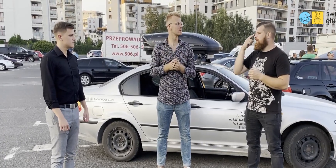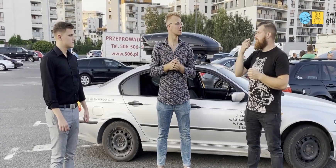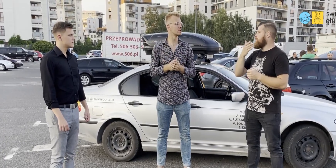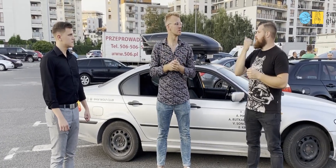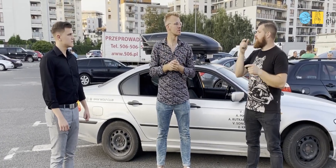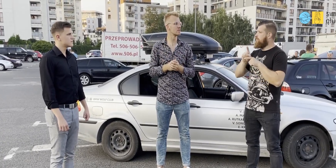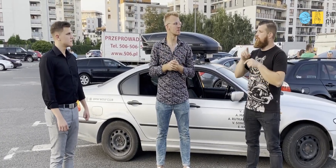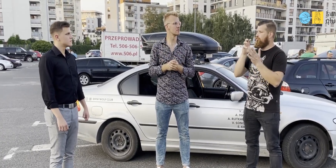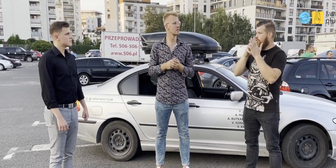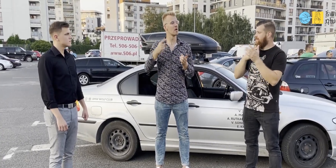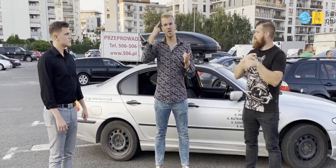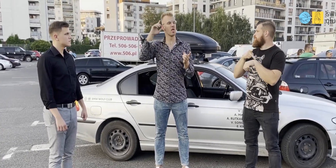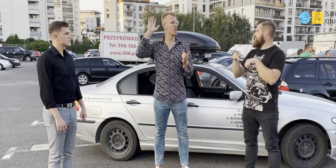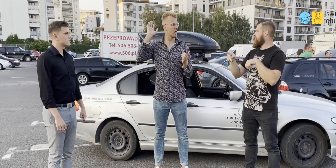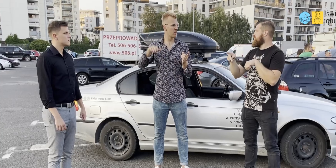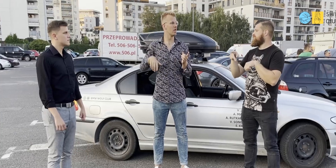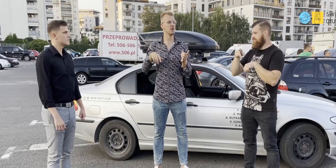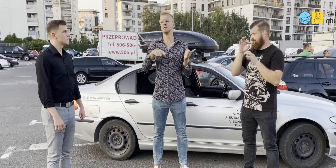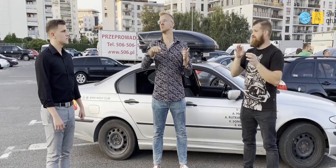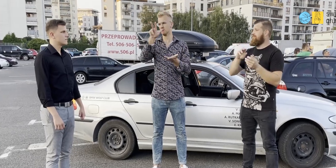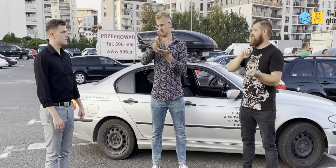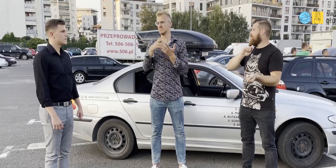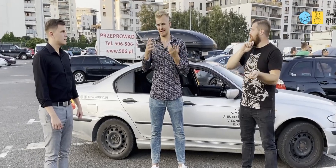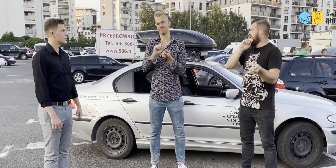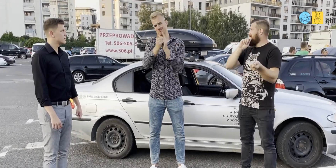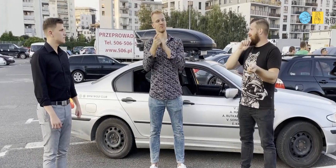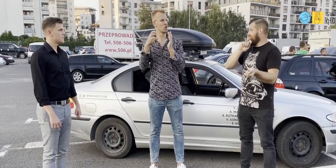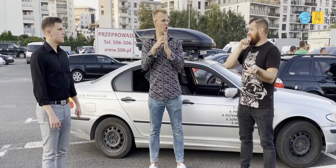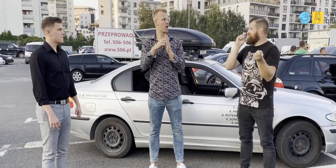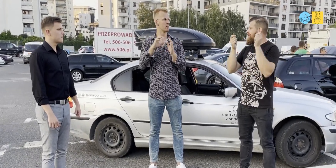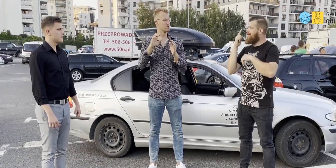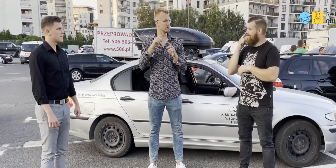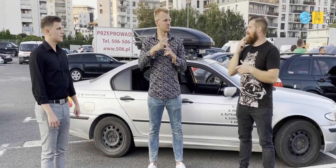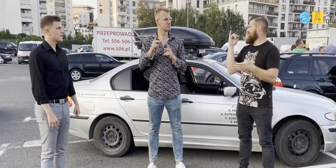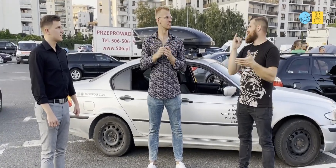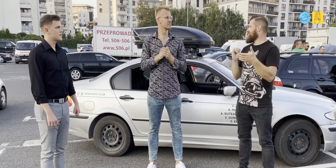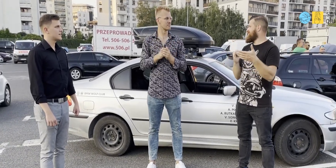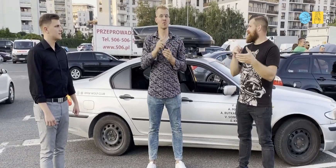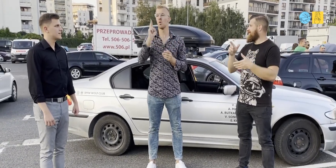So if we want to operate on a larger scale, we cannot allow it. For this reason, we decided to change this logo.